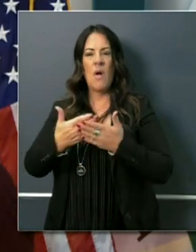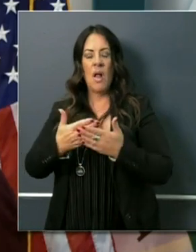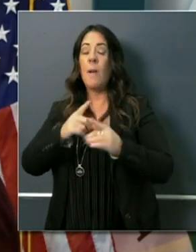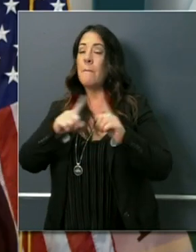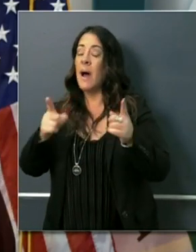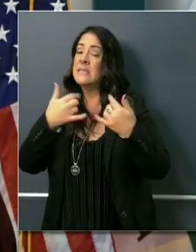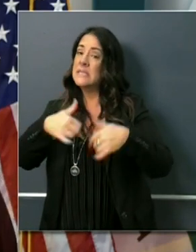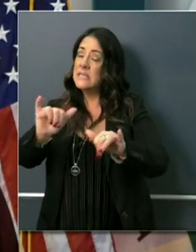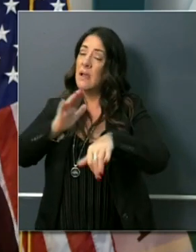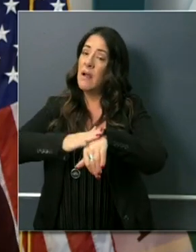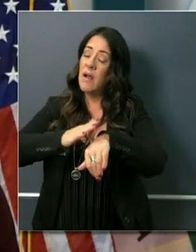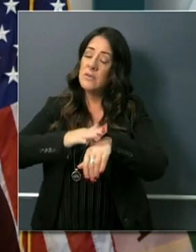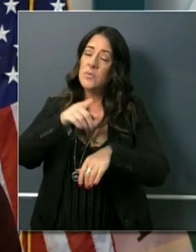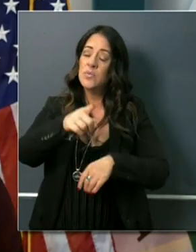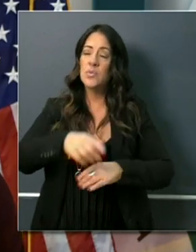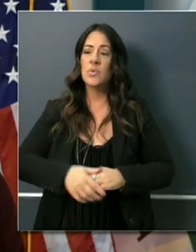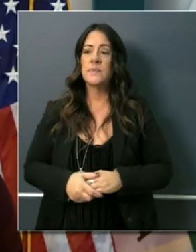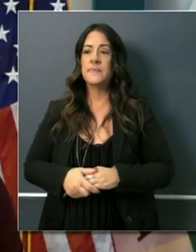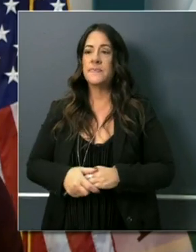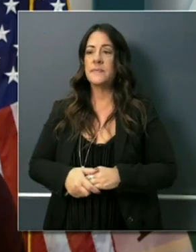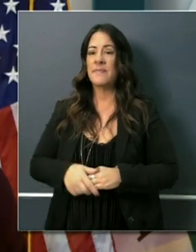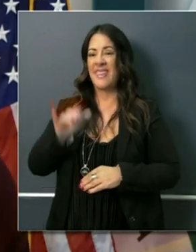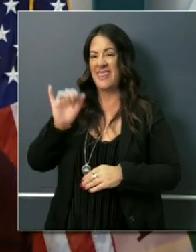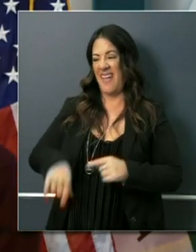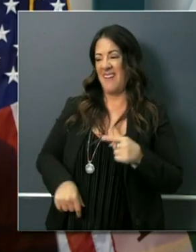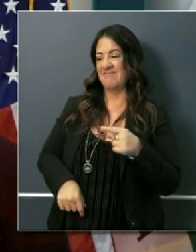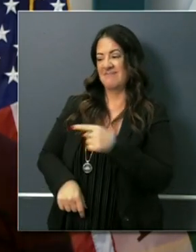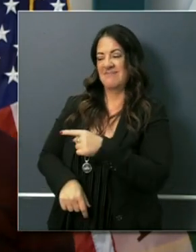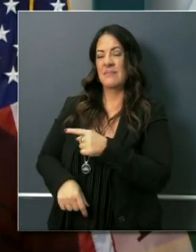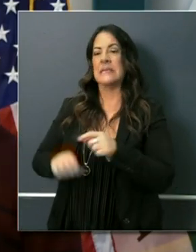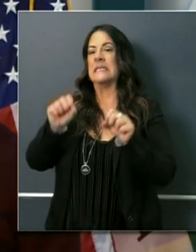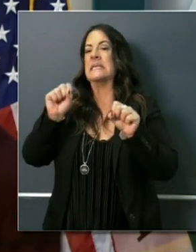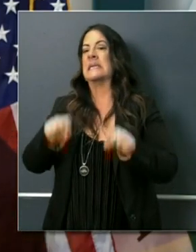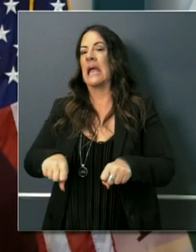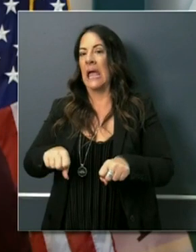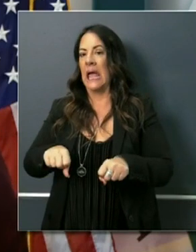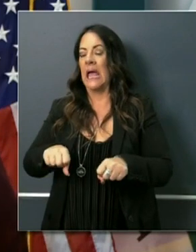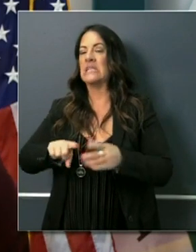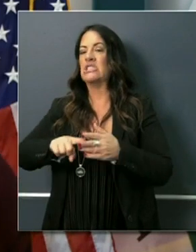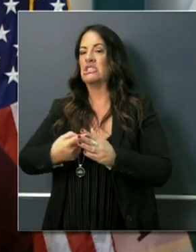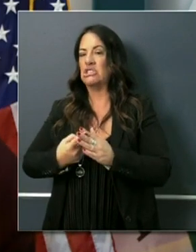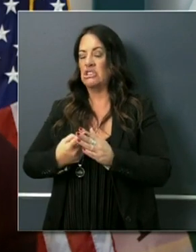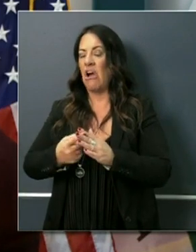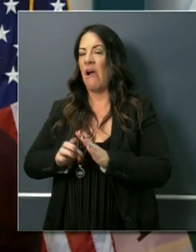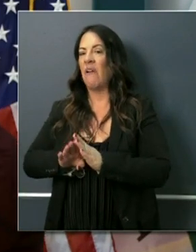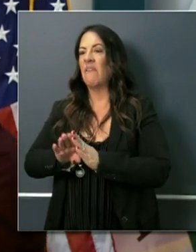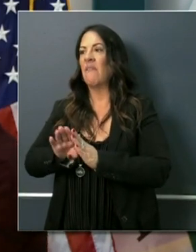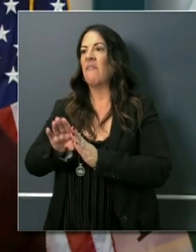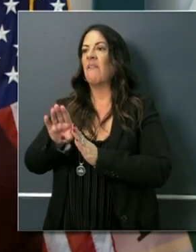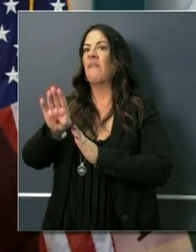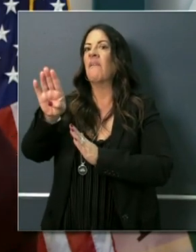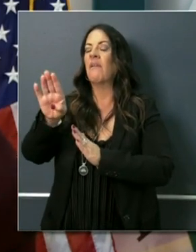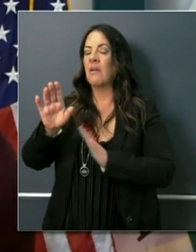SOMETHING DIFFERENT. THIS IS A PRIDE FOR TELEFONICA THAT WE HAVE DONE SO WELL WITH WHAT WE HAVE DOING.